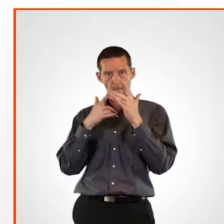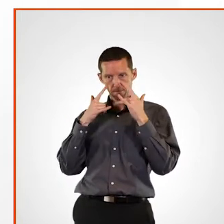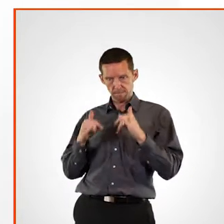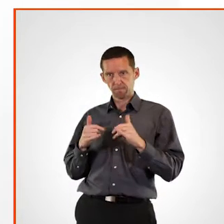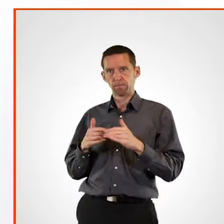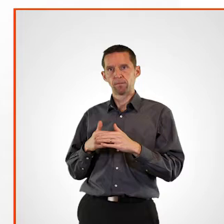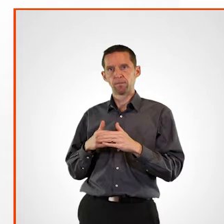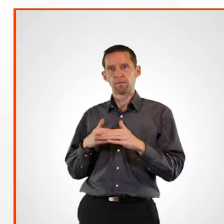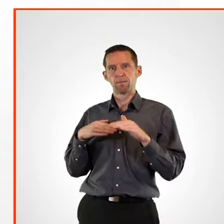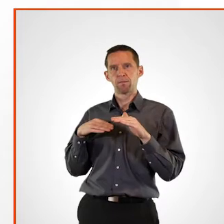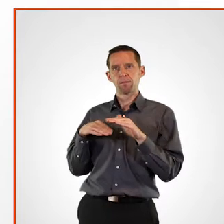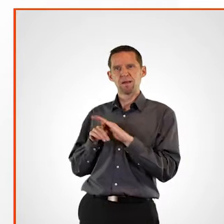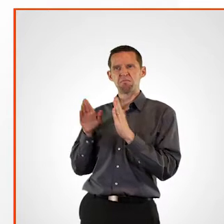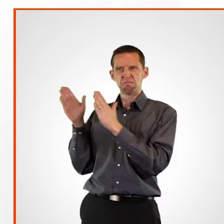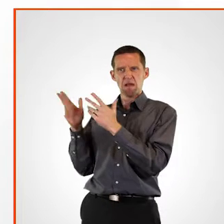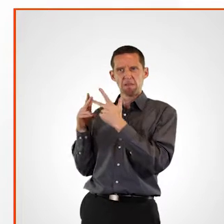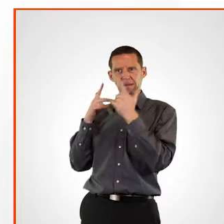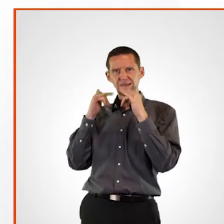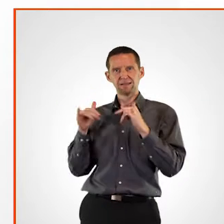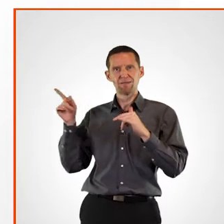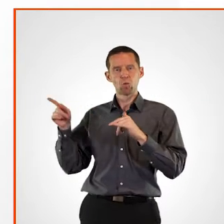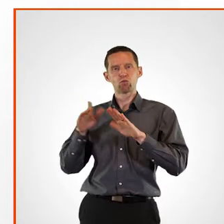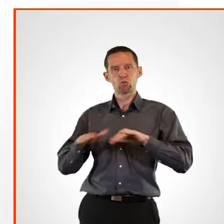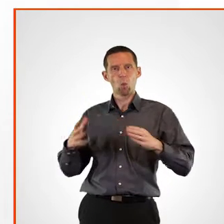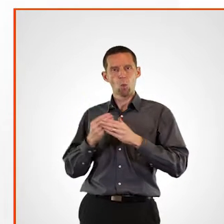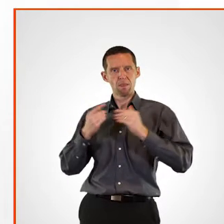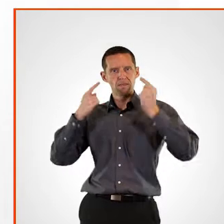in the Gray Silent Reading Test for the kids with hearing aids,